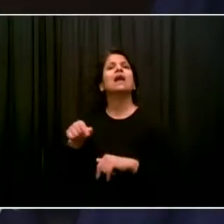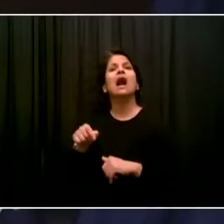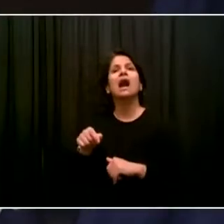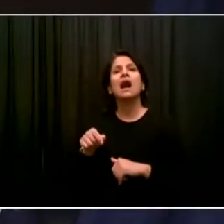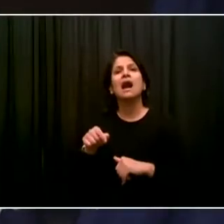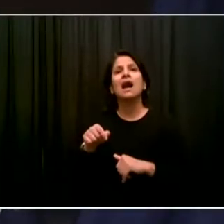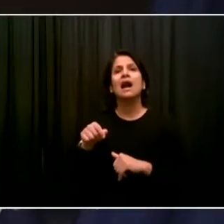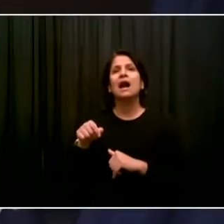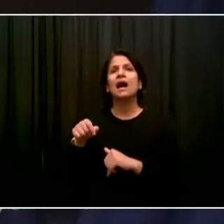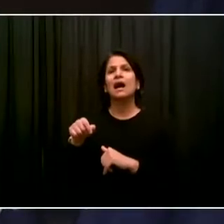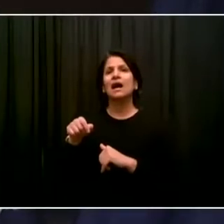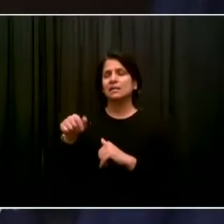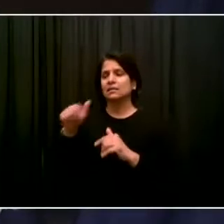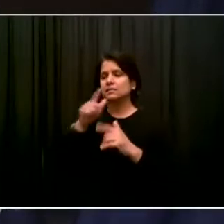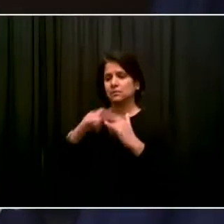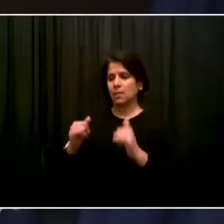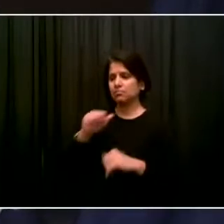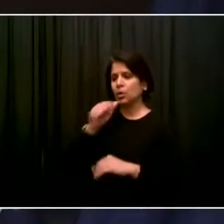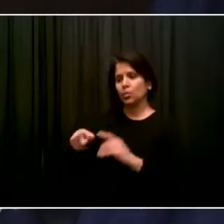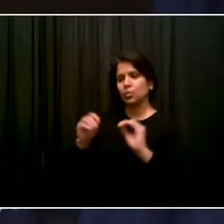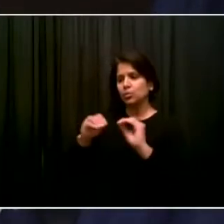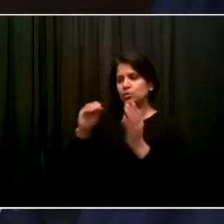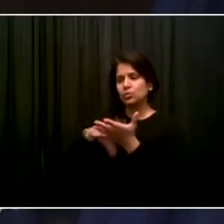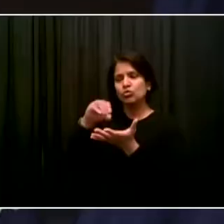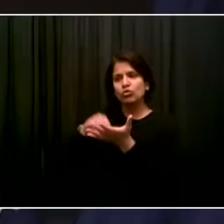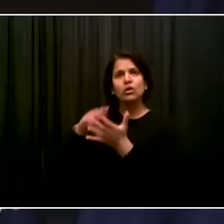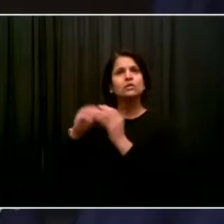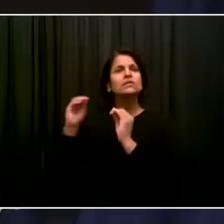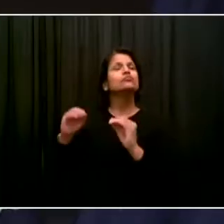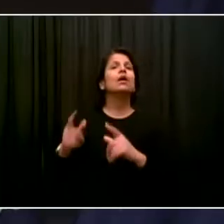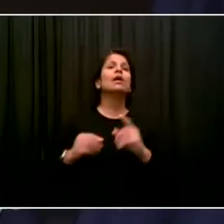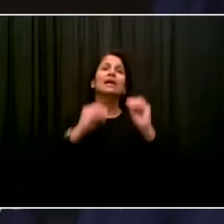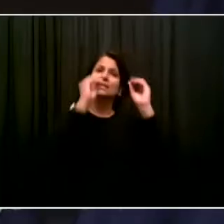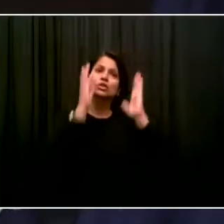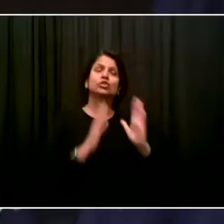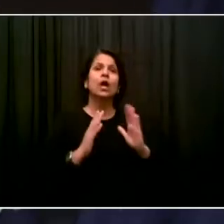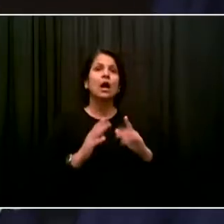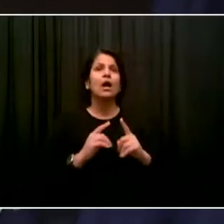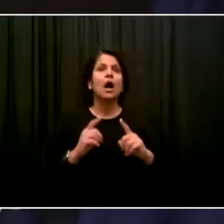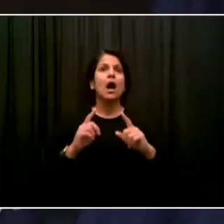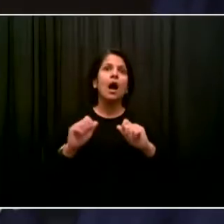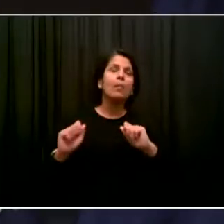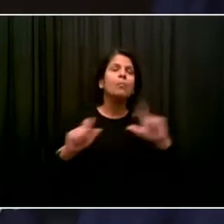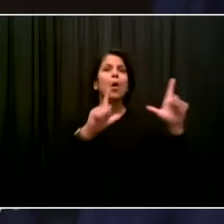QUARANTINED TO RECEIVE A LEV EL